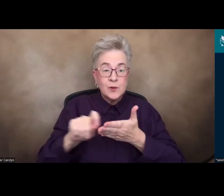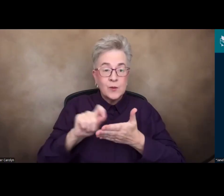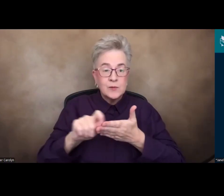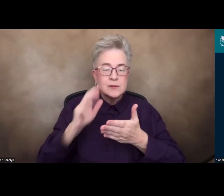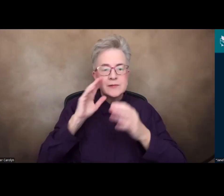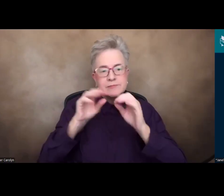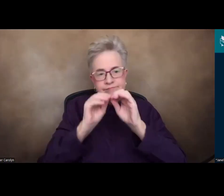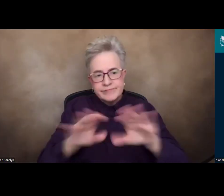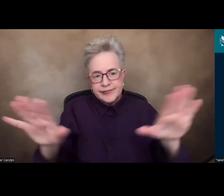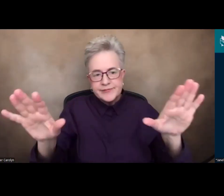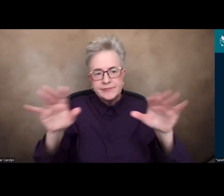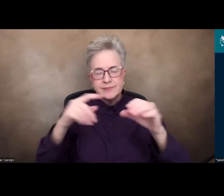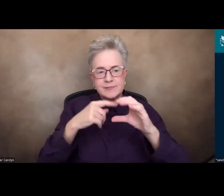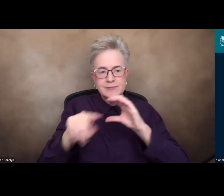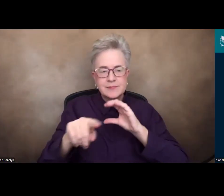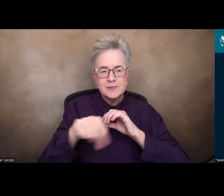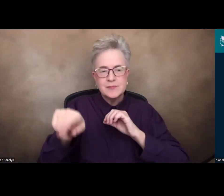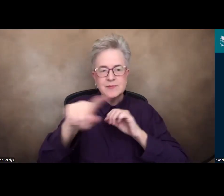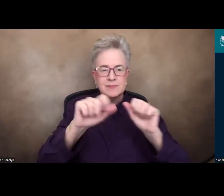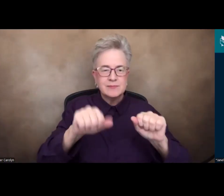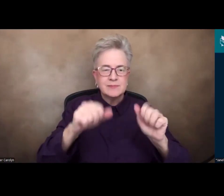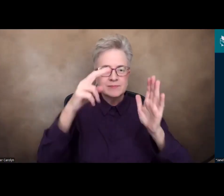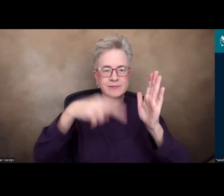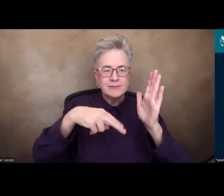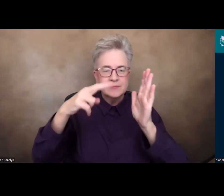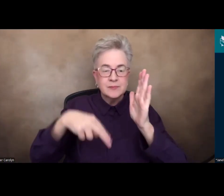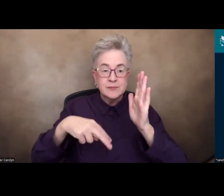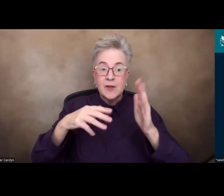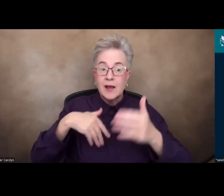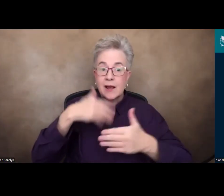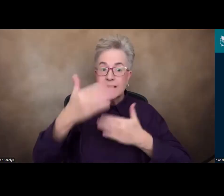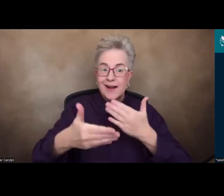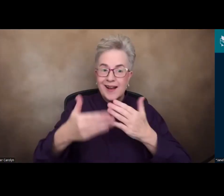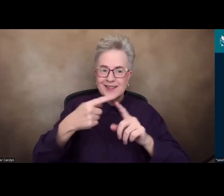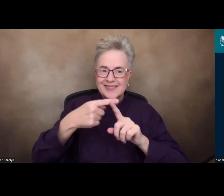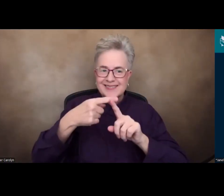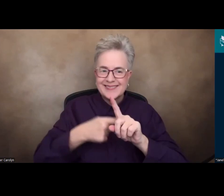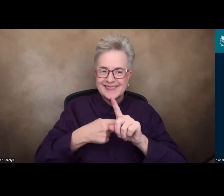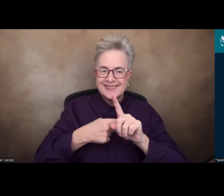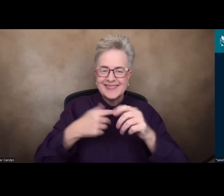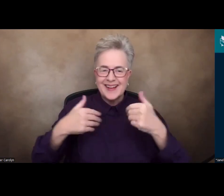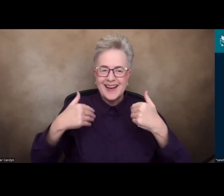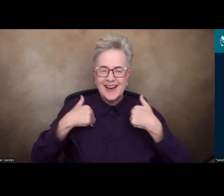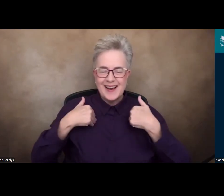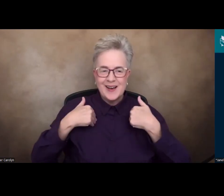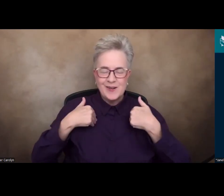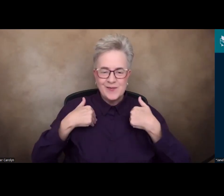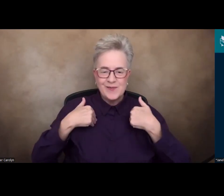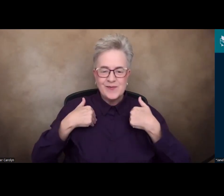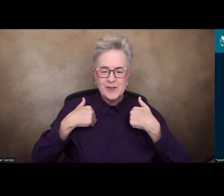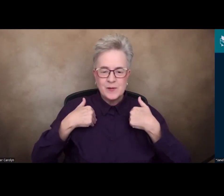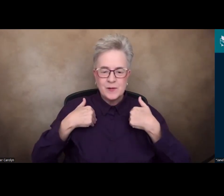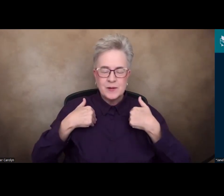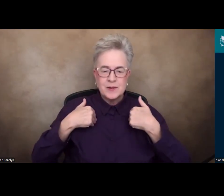after we get those next month we are having our we're continuing